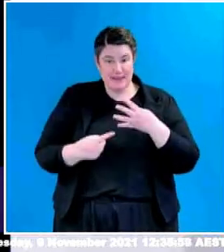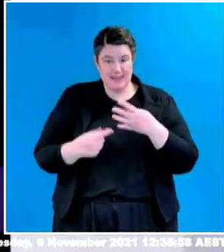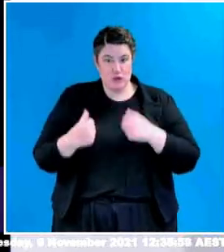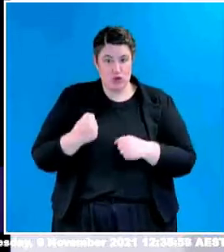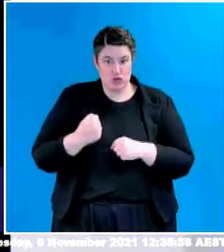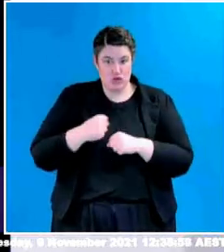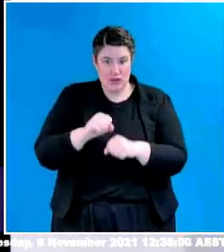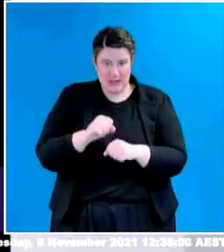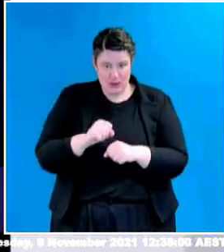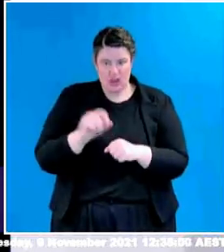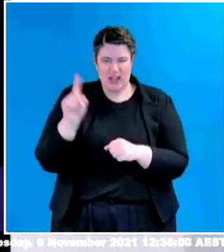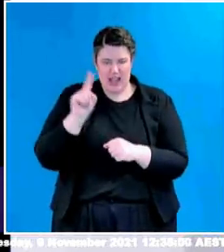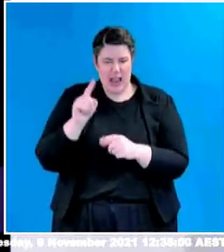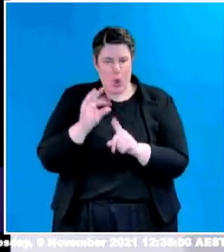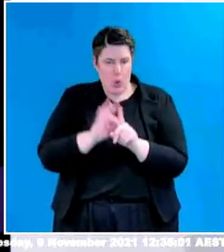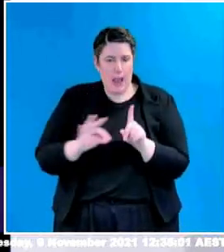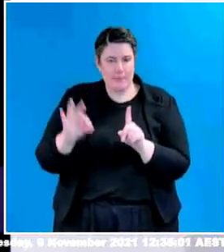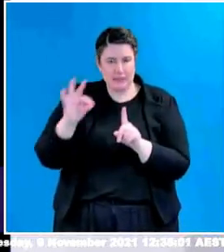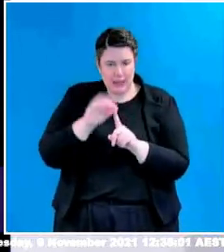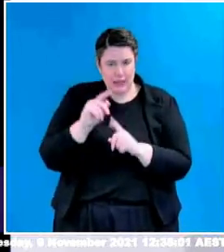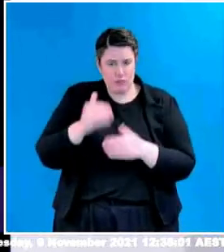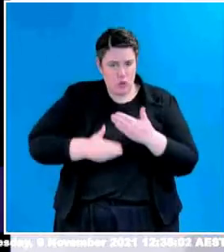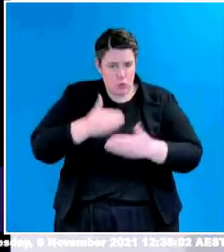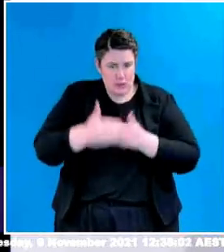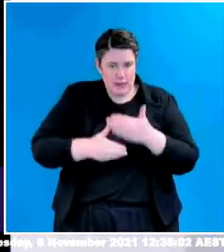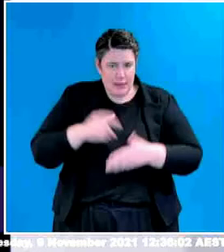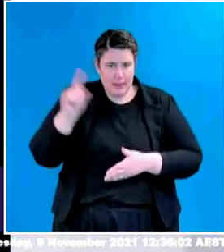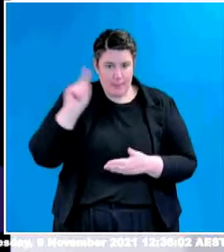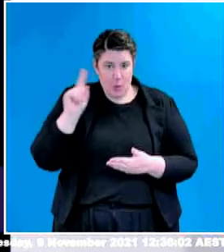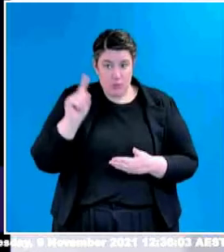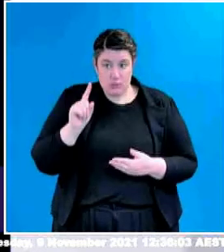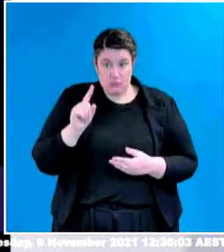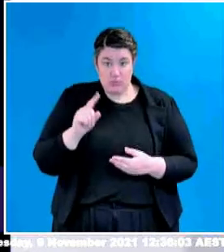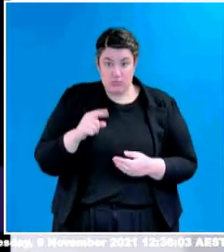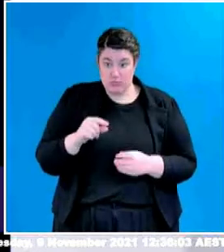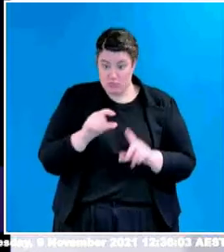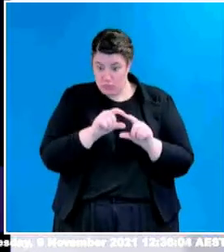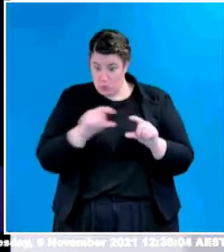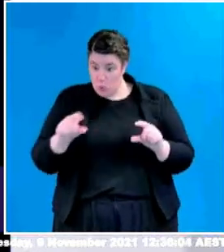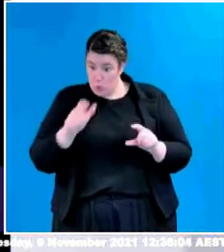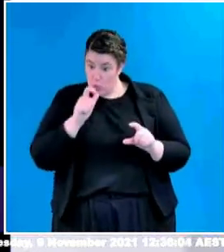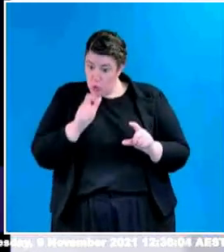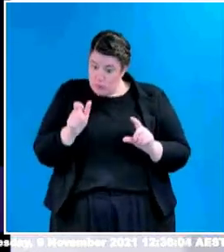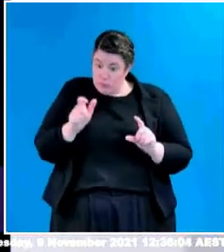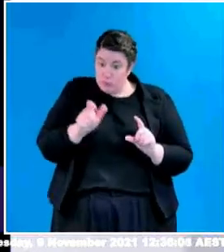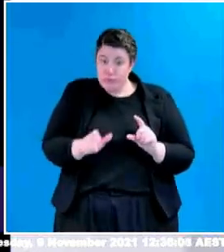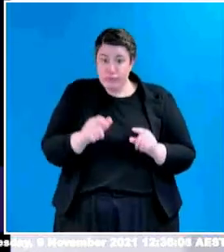redeveloped, did not mention leadership once, yet economic engagement and